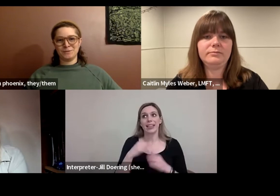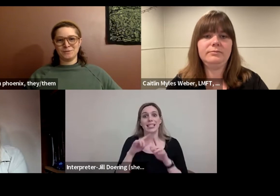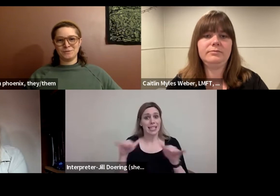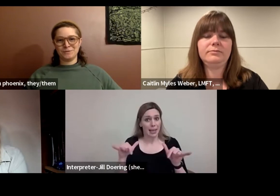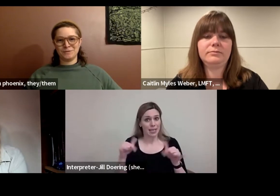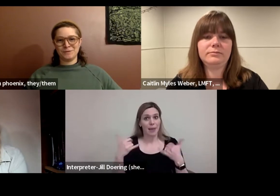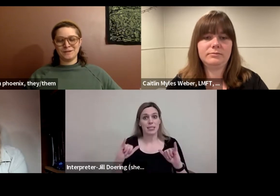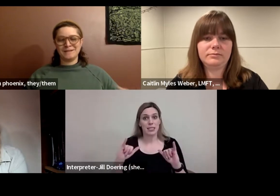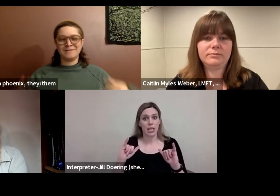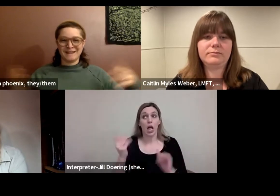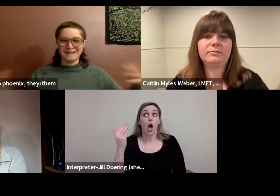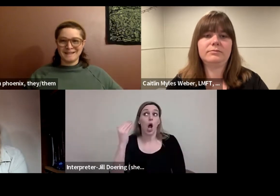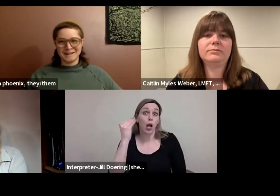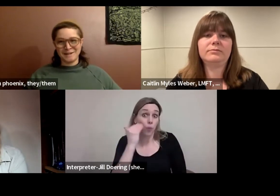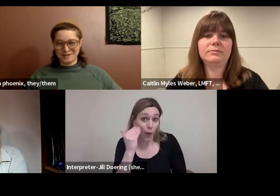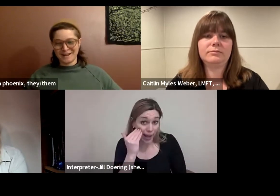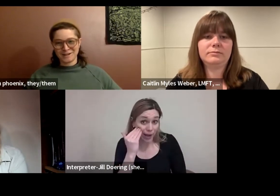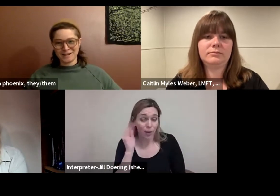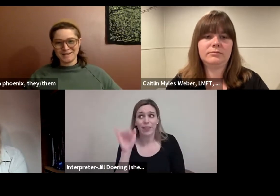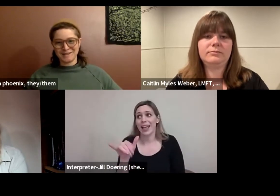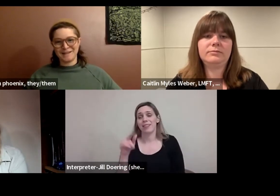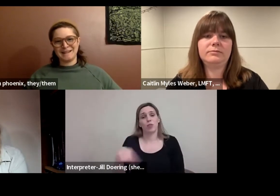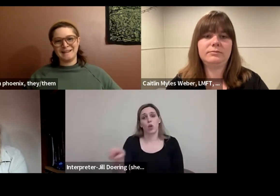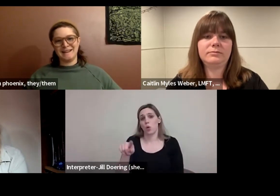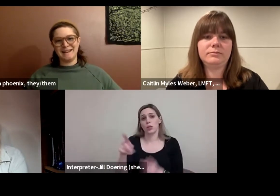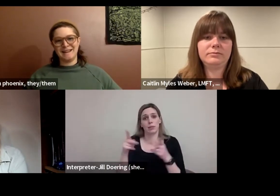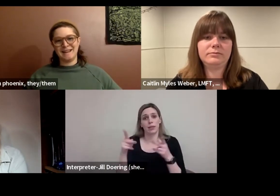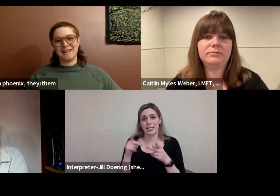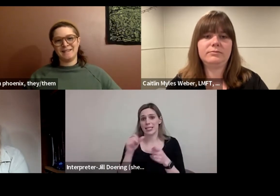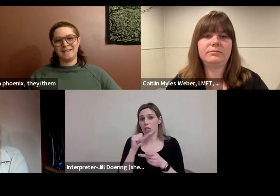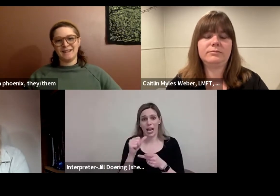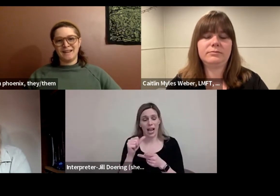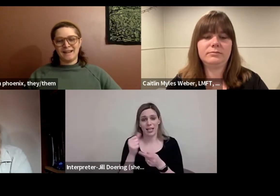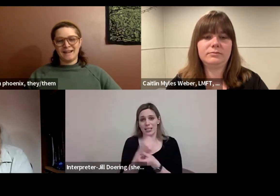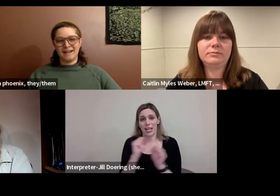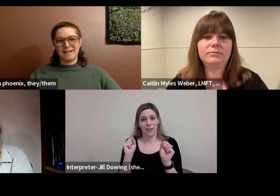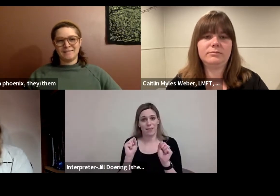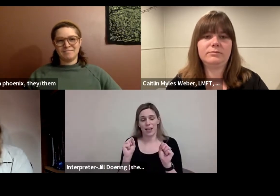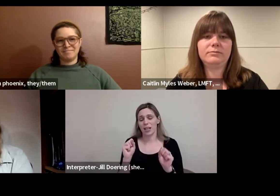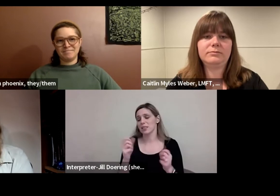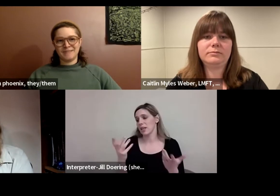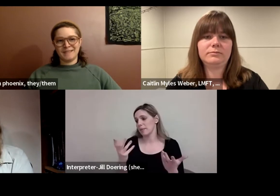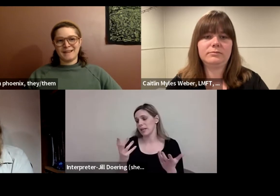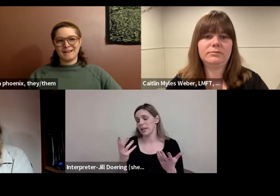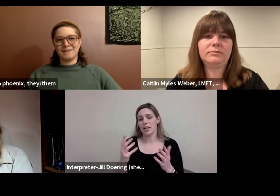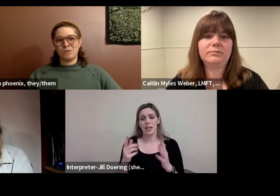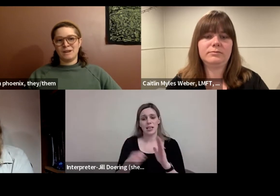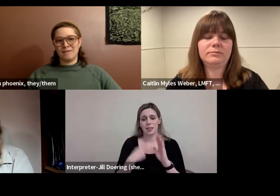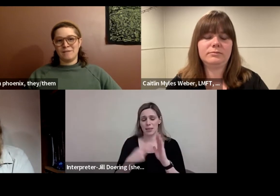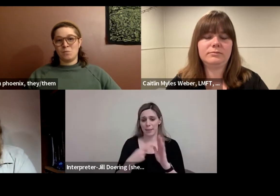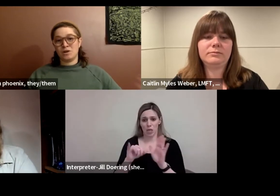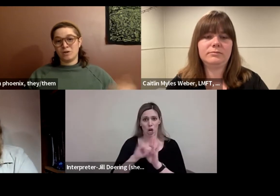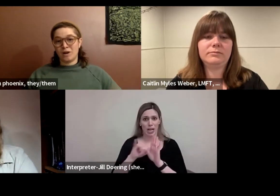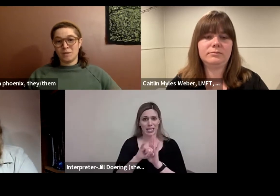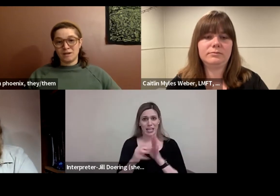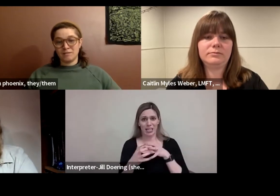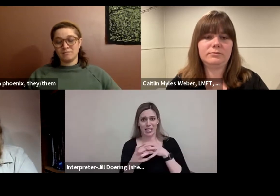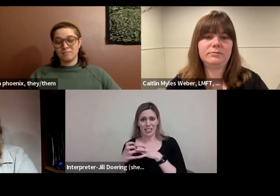who are living in these intersections of identity and that that can bring even more trauma.